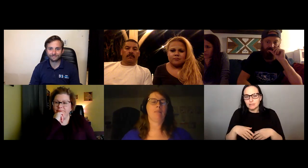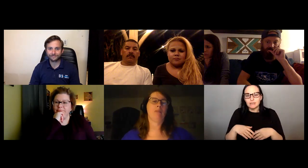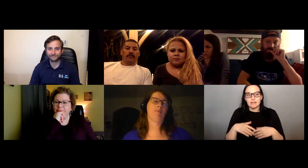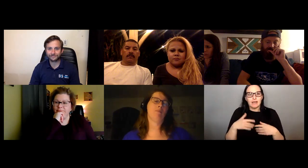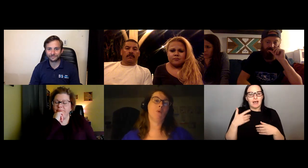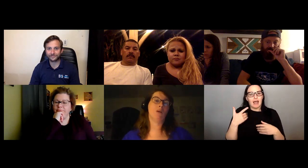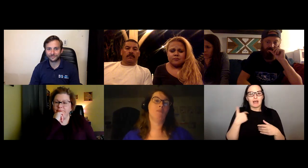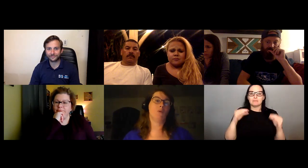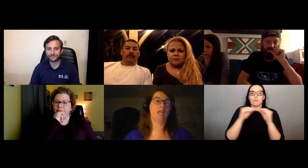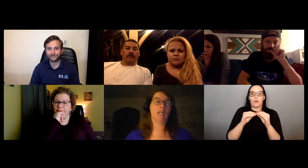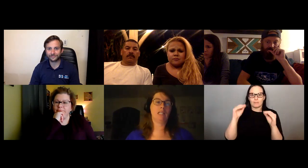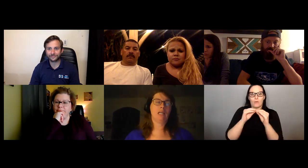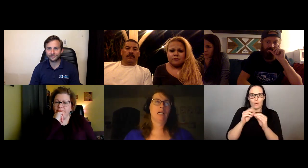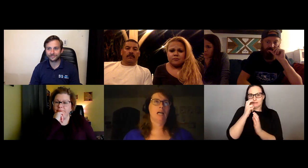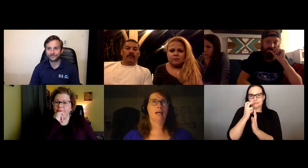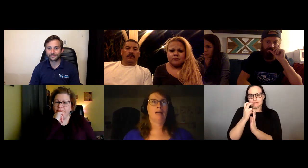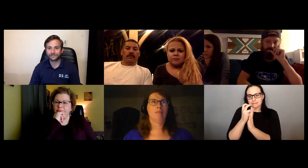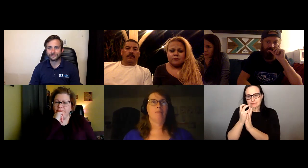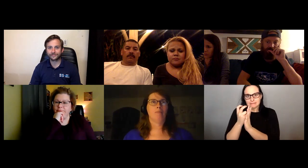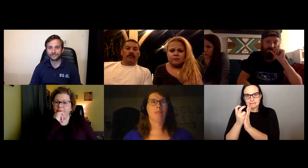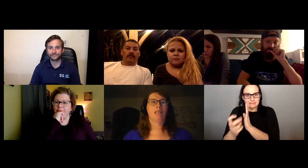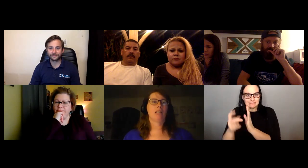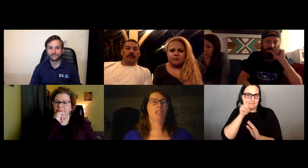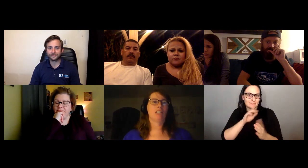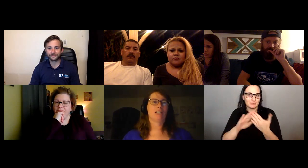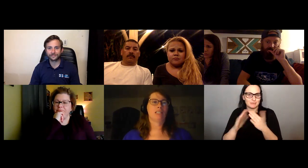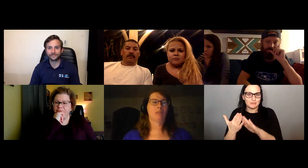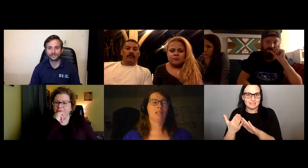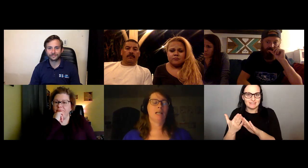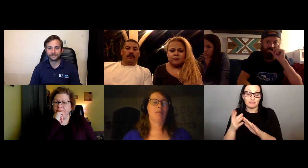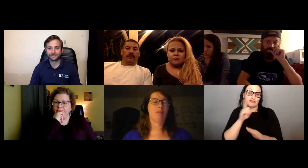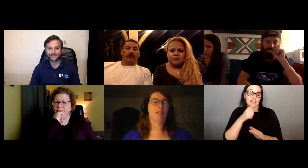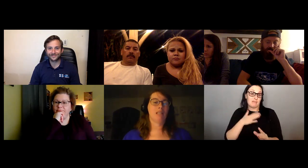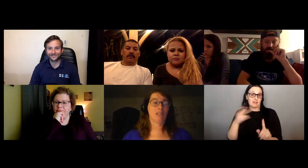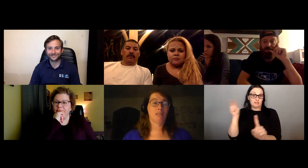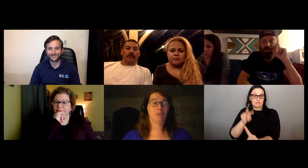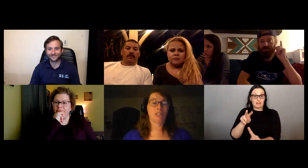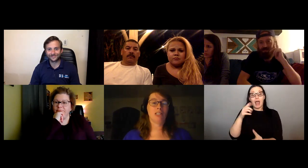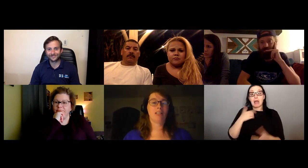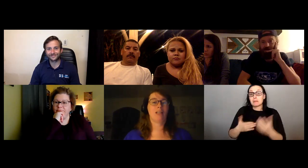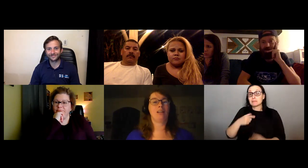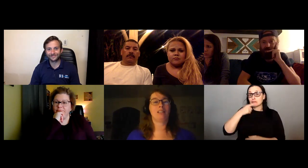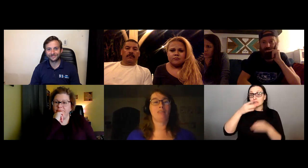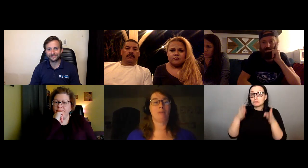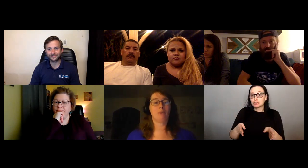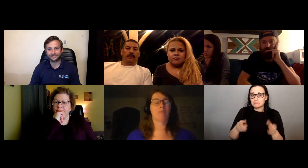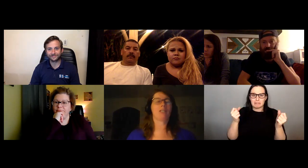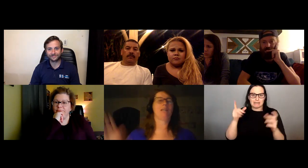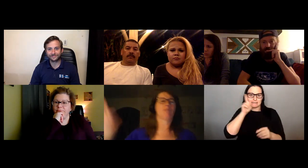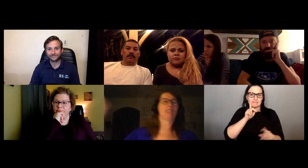more and more in um because i look at it this way i may be a hearing person